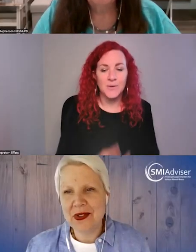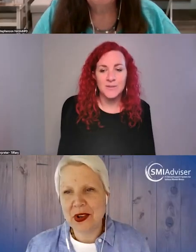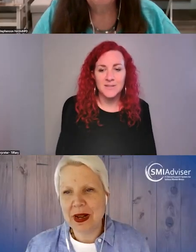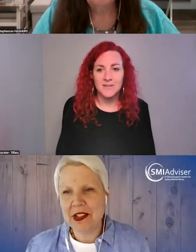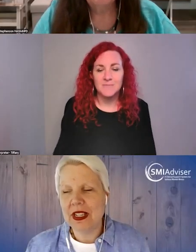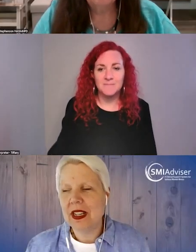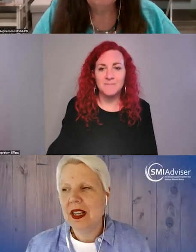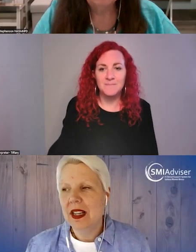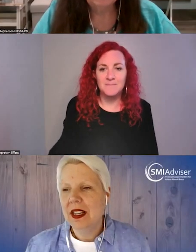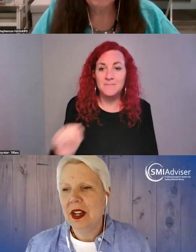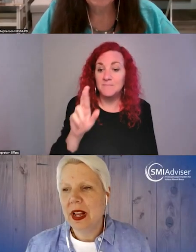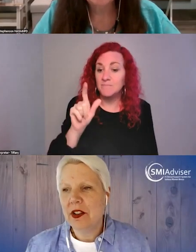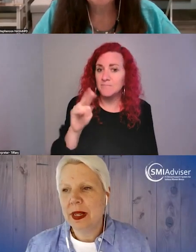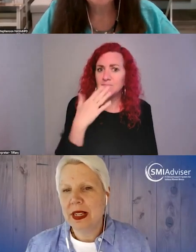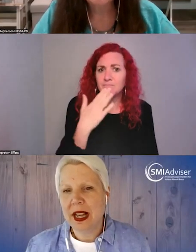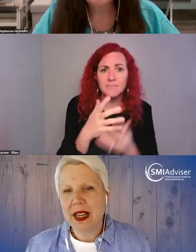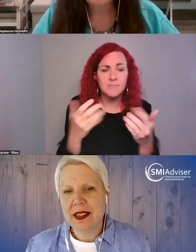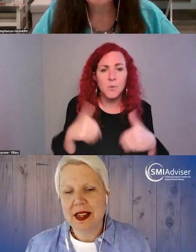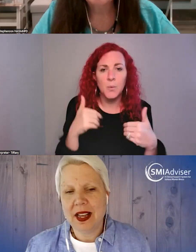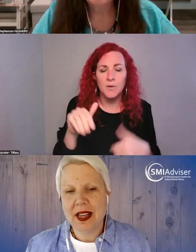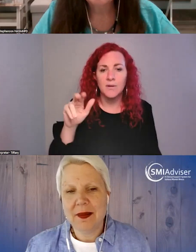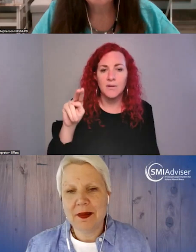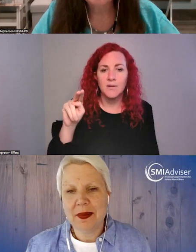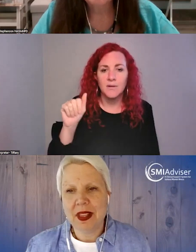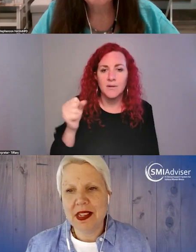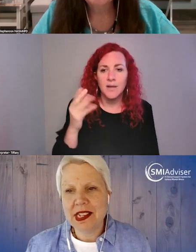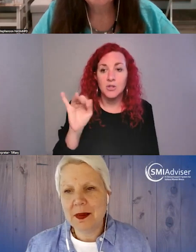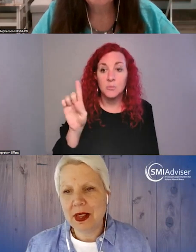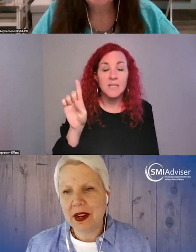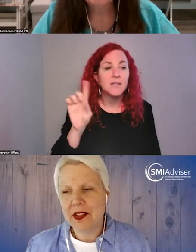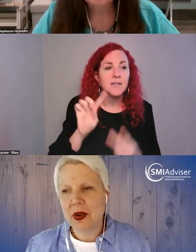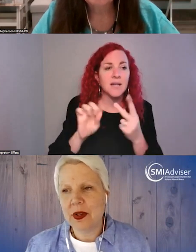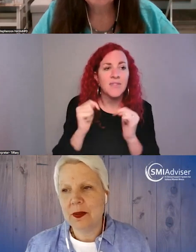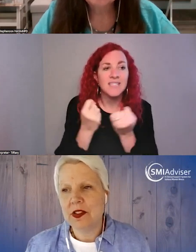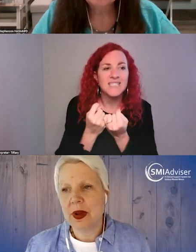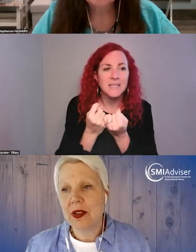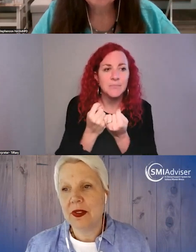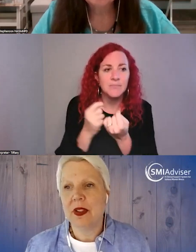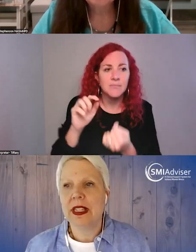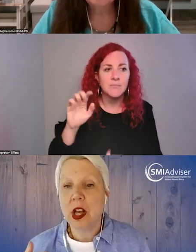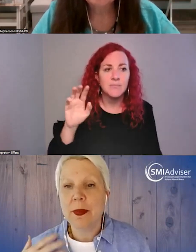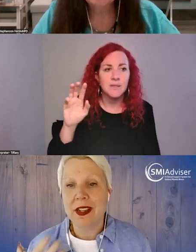THANK YOU. : THANK YOU. NASMHPD AND THE TEAM THERE HAS BEEN SO HELPFUL IN